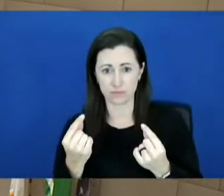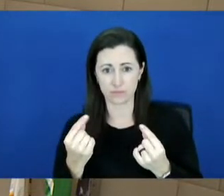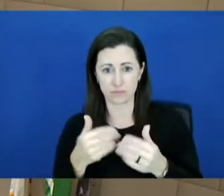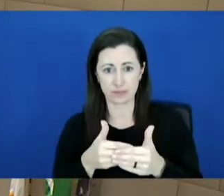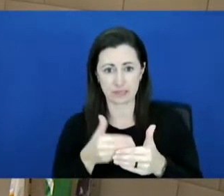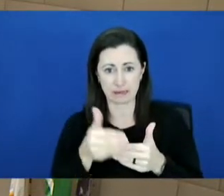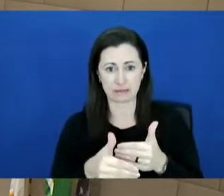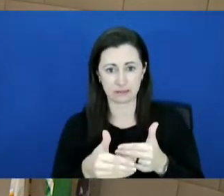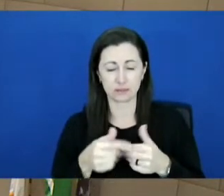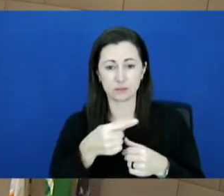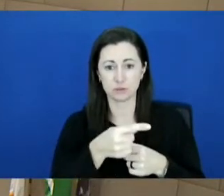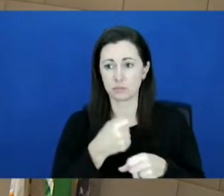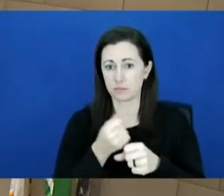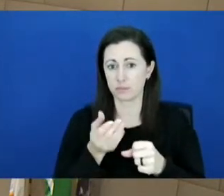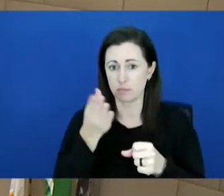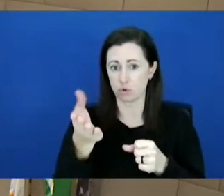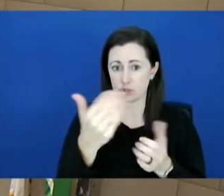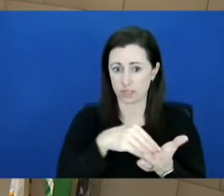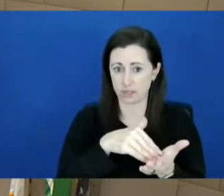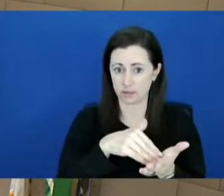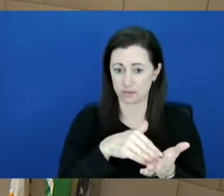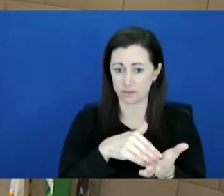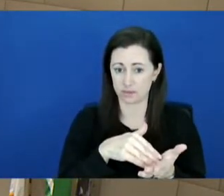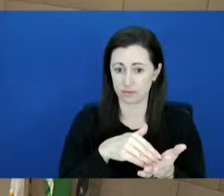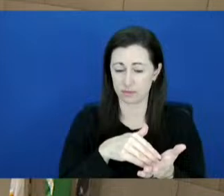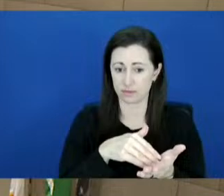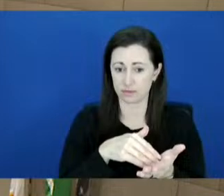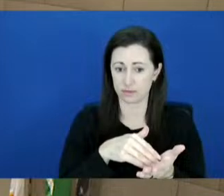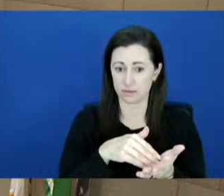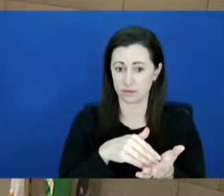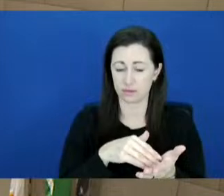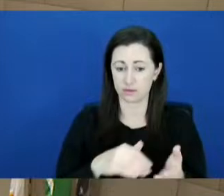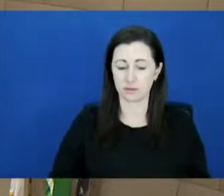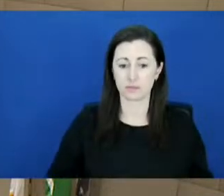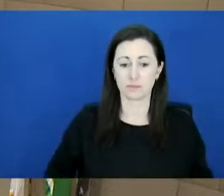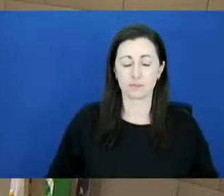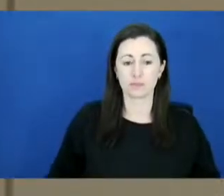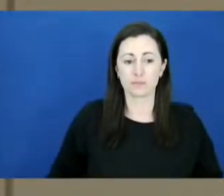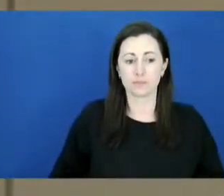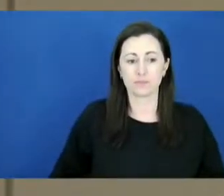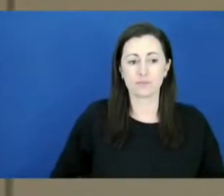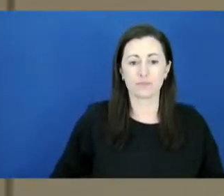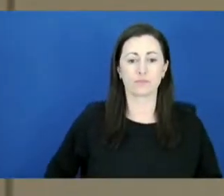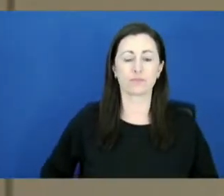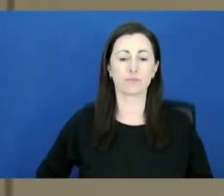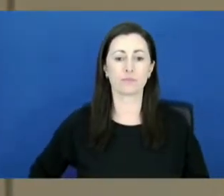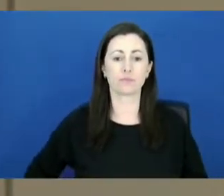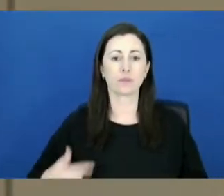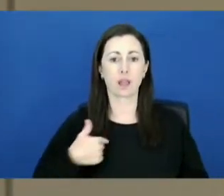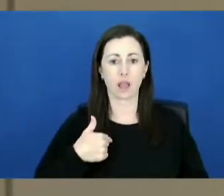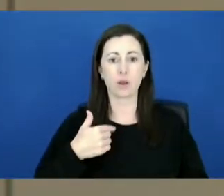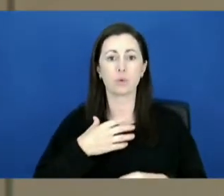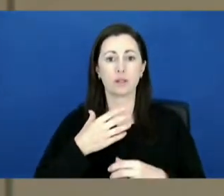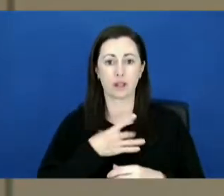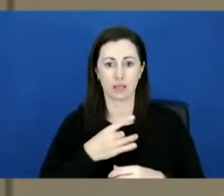SO NOW DO WE HAVE TO JUST MAKE